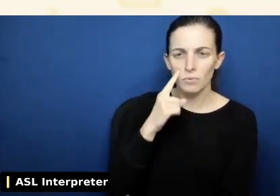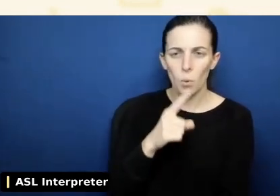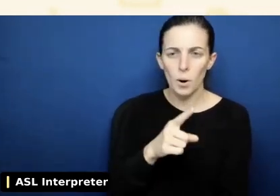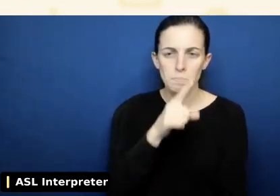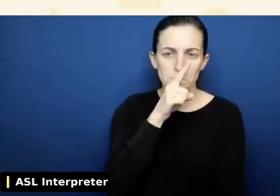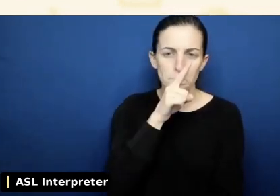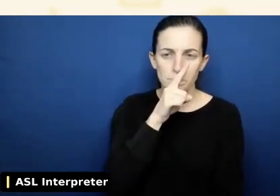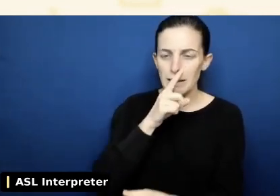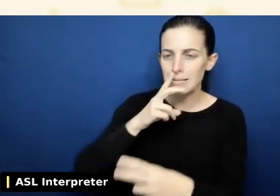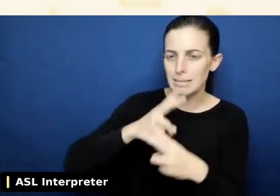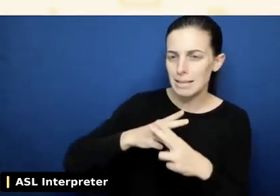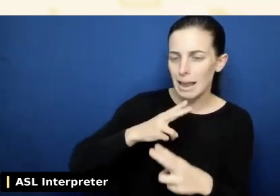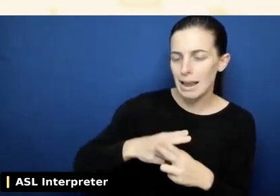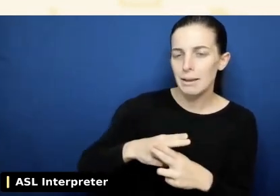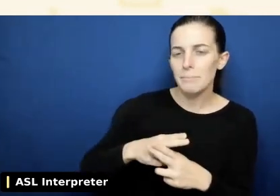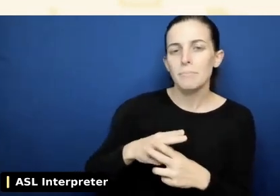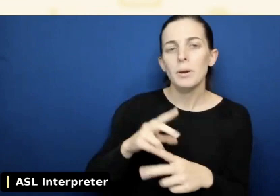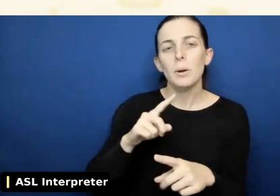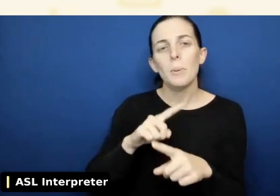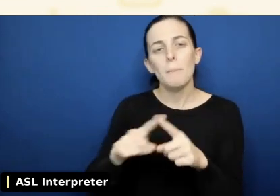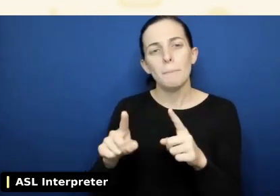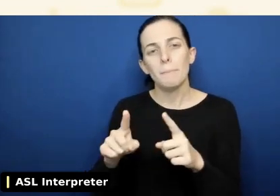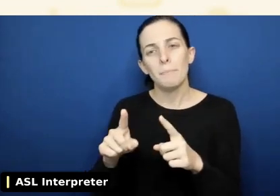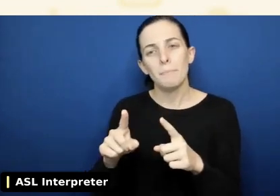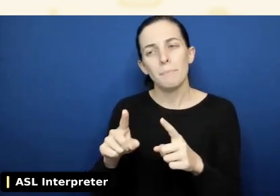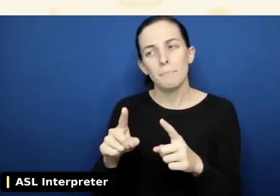It is a sensitive topic to ask for.